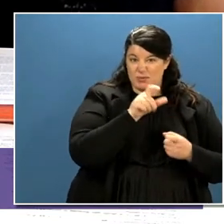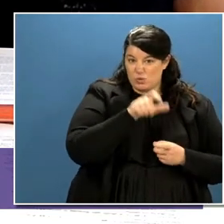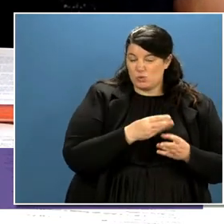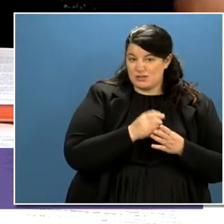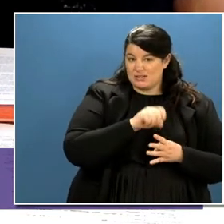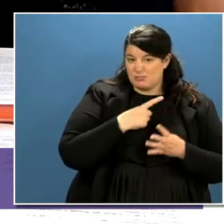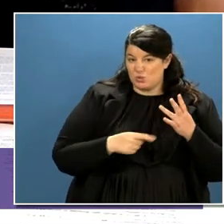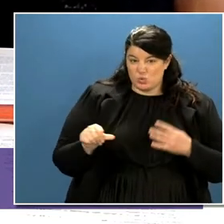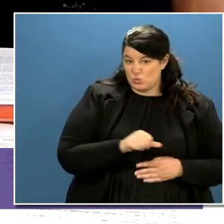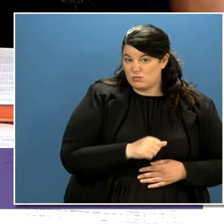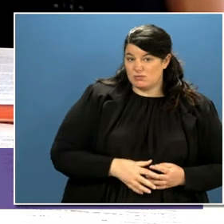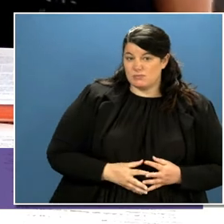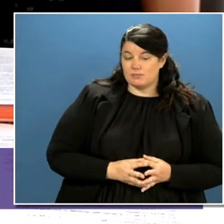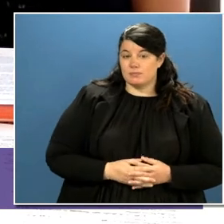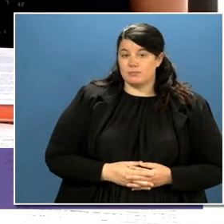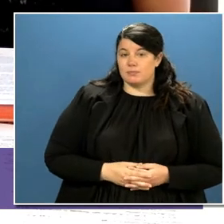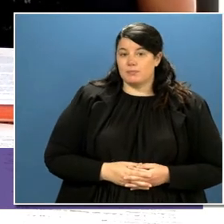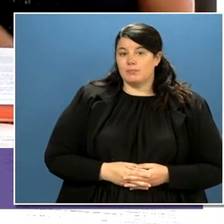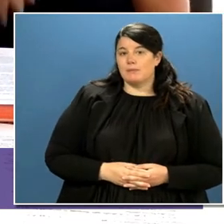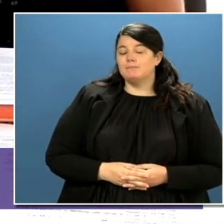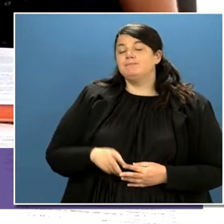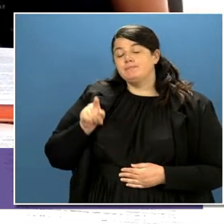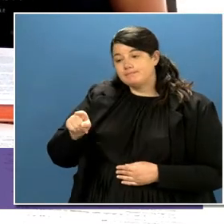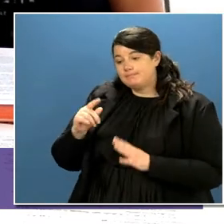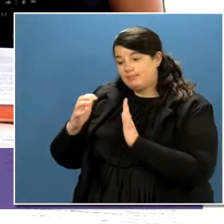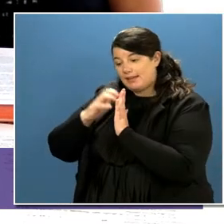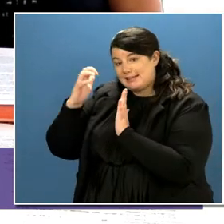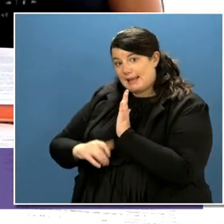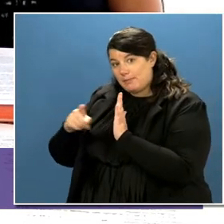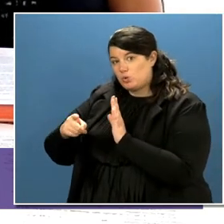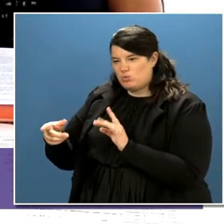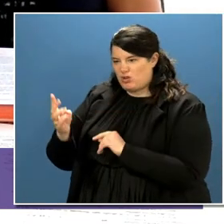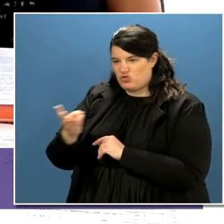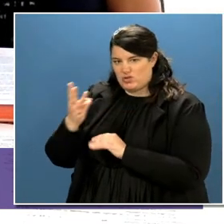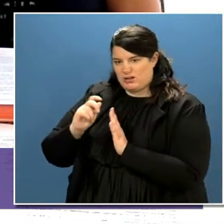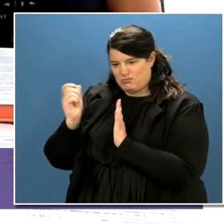In the joint statement that you've done, you've identified barriers